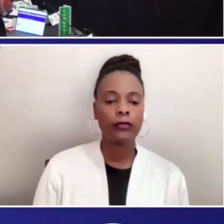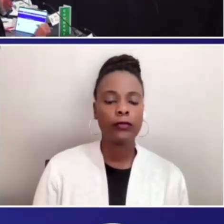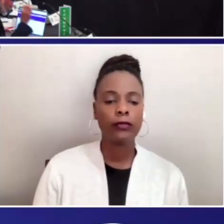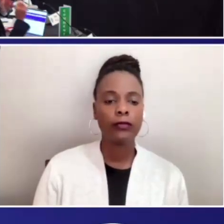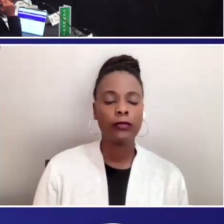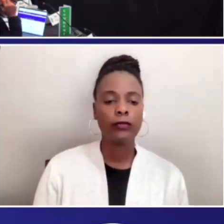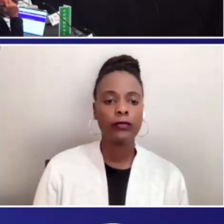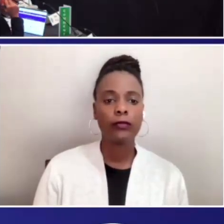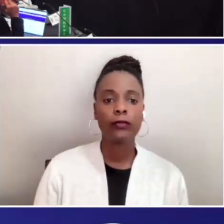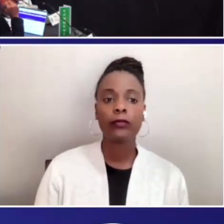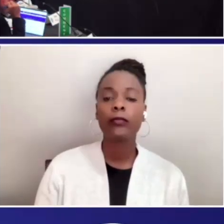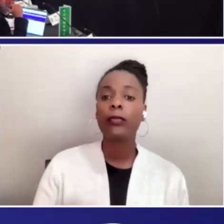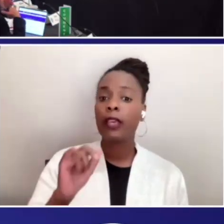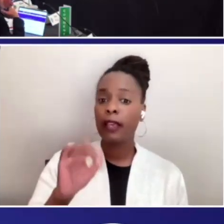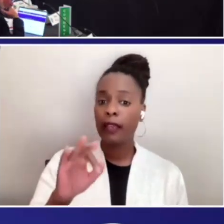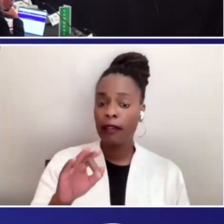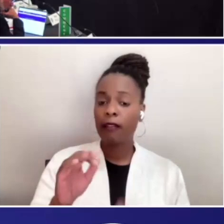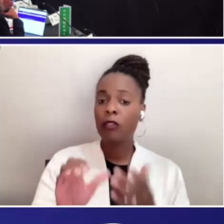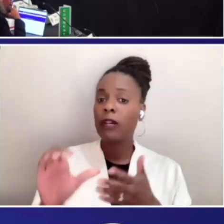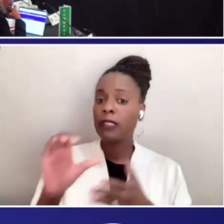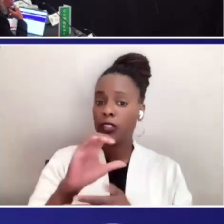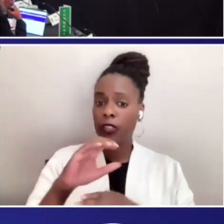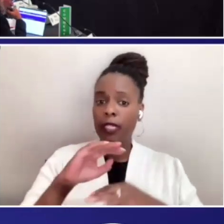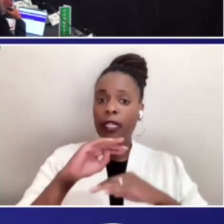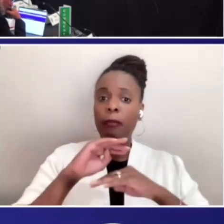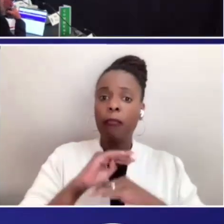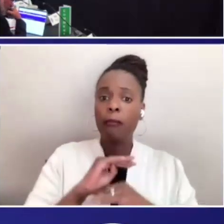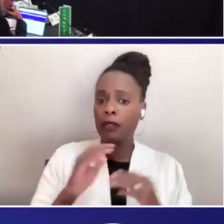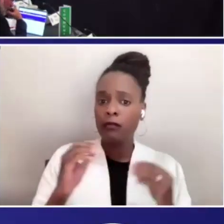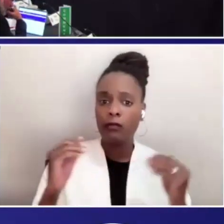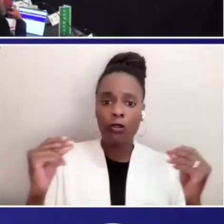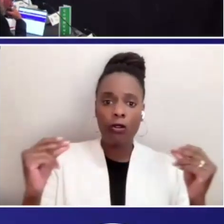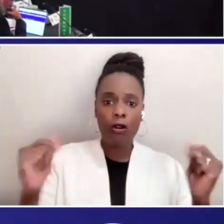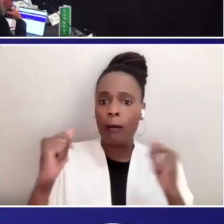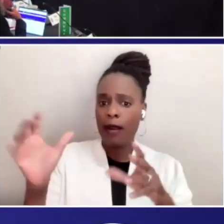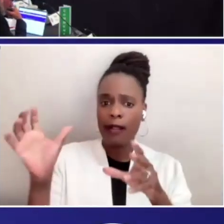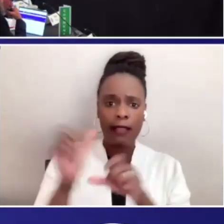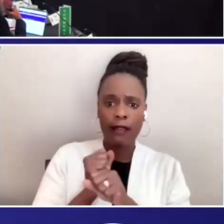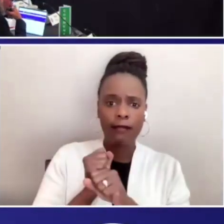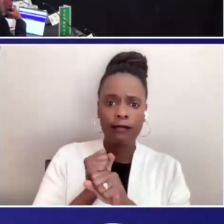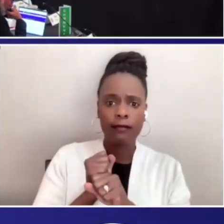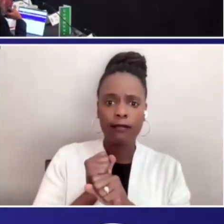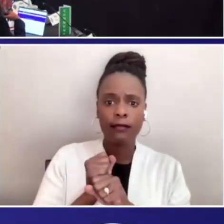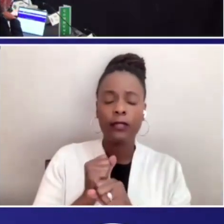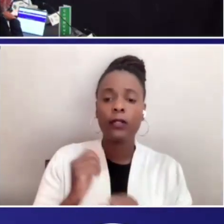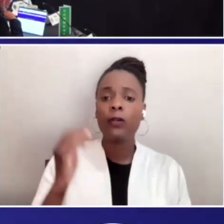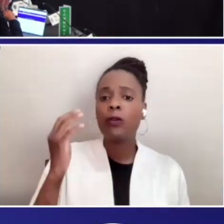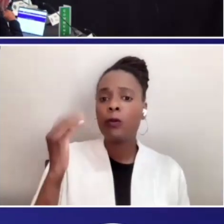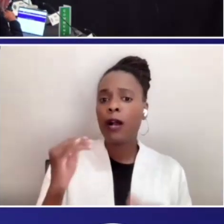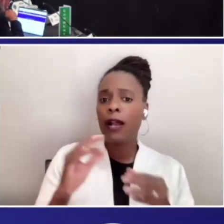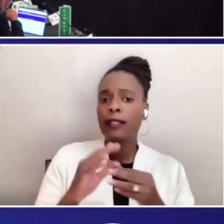if they meet the criteria under there, they would automatically get that because it says from July 1, 2026,